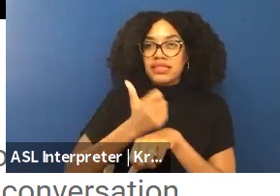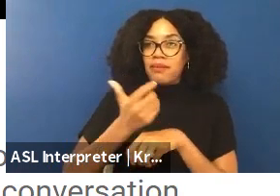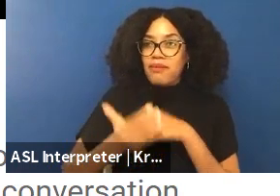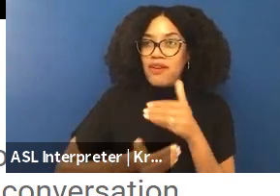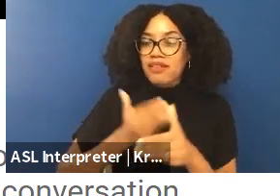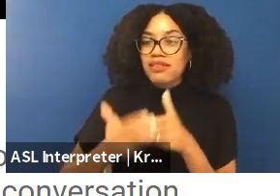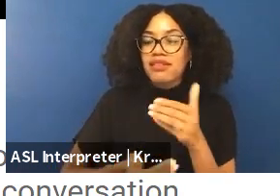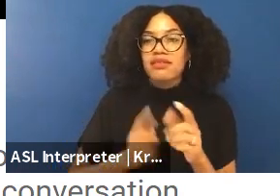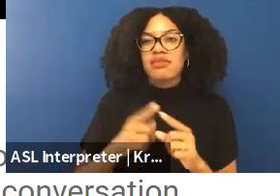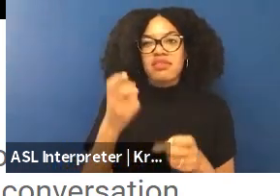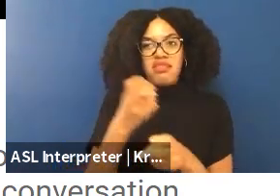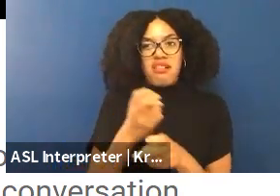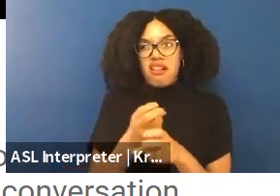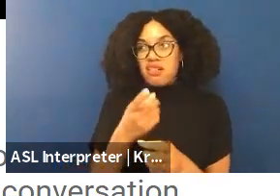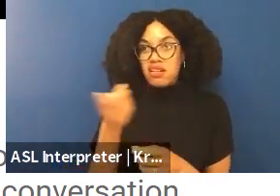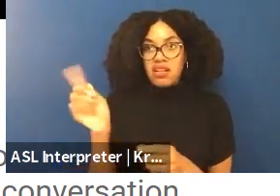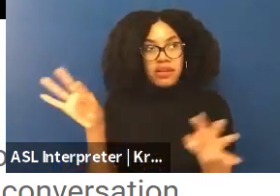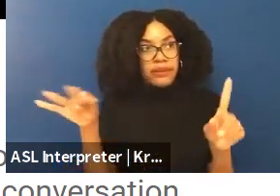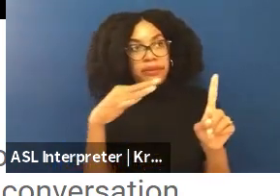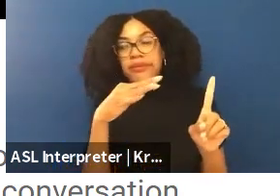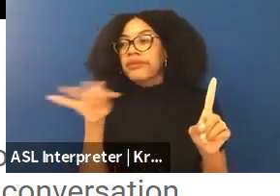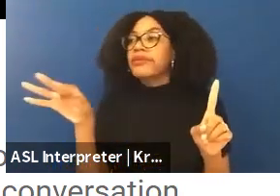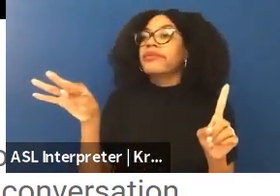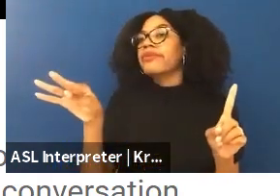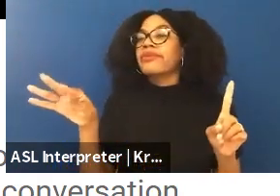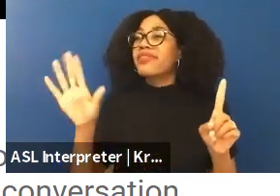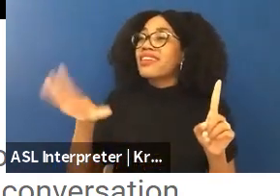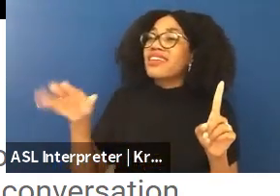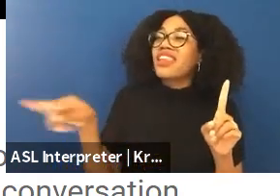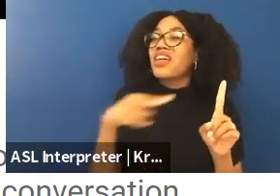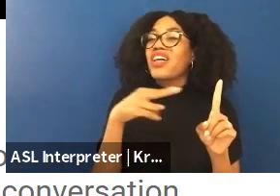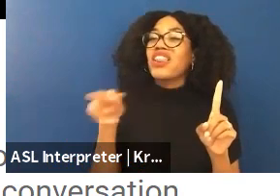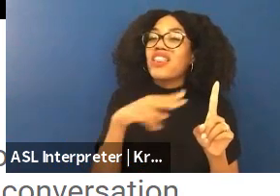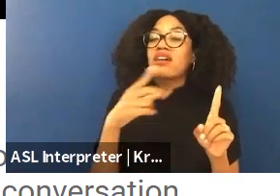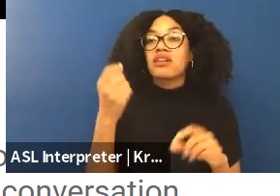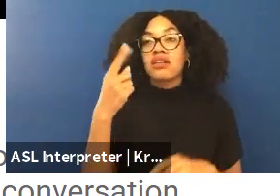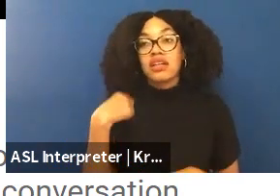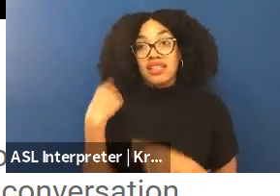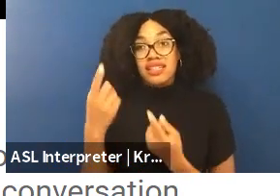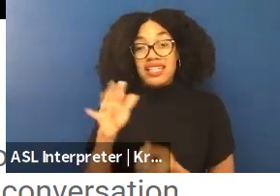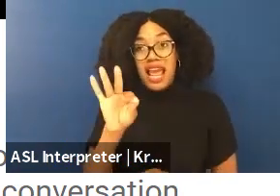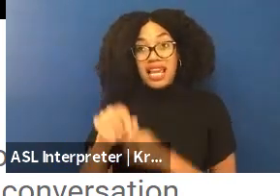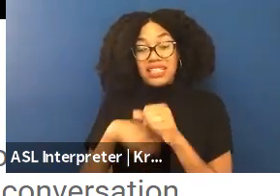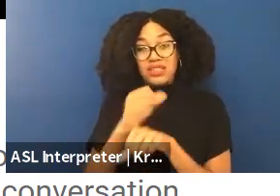after having been working in the graduate school for almost nine years, that I am just now kind